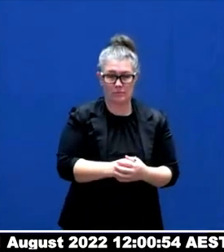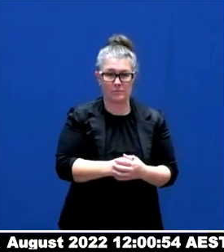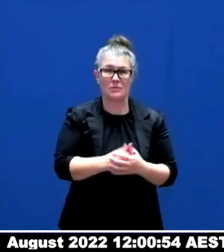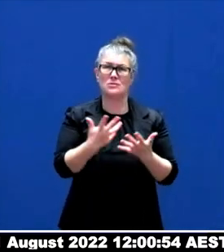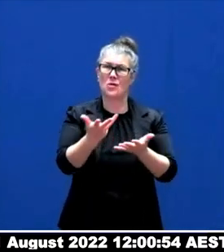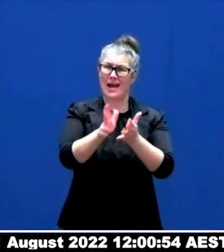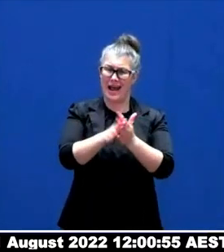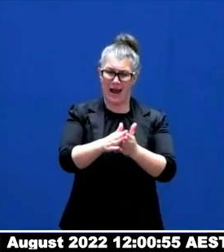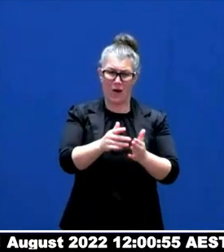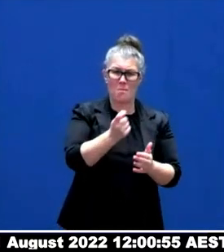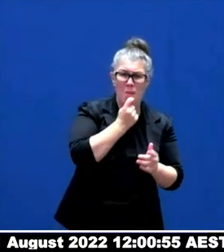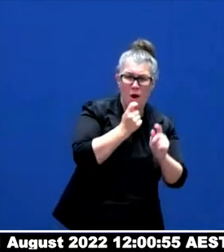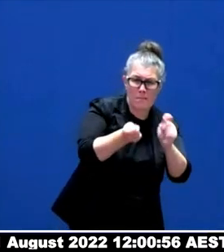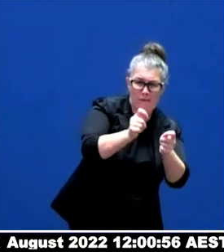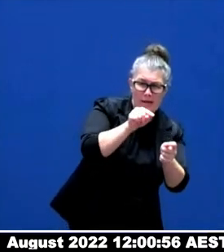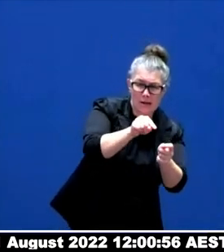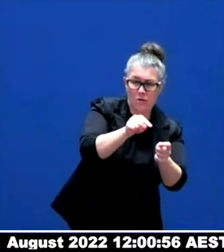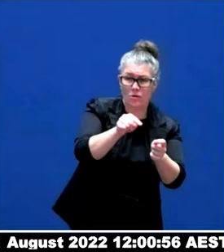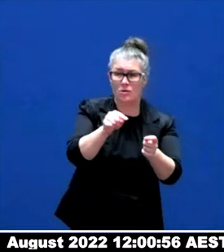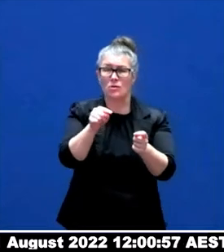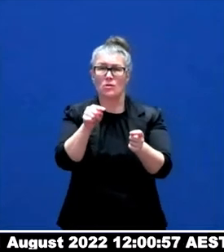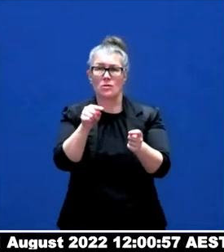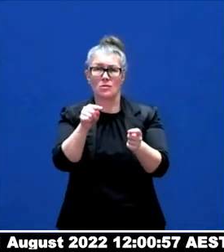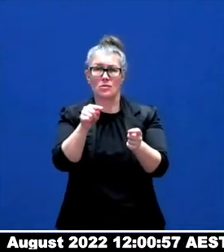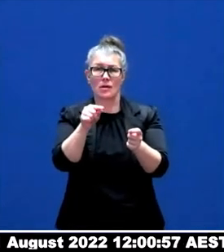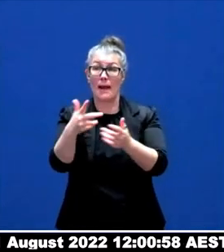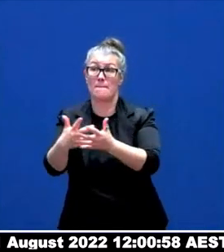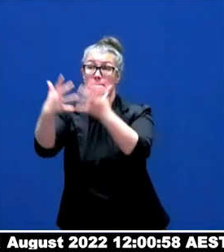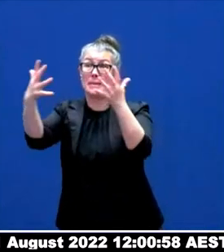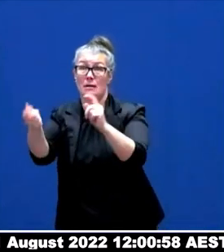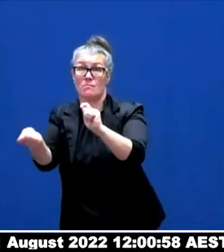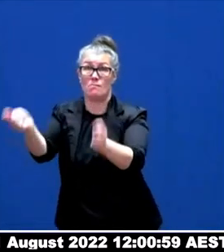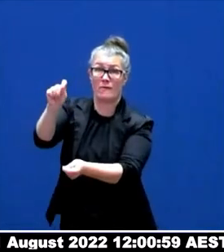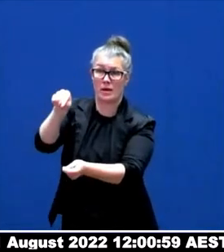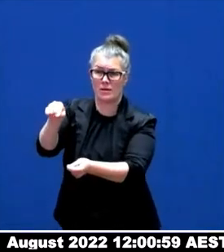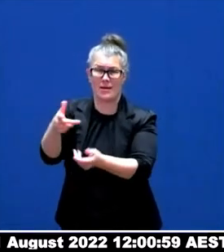minor and modification - minor modifications and major modifications work, is it the